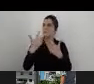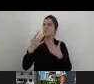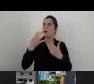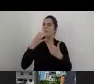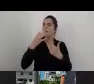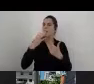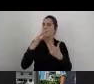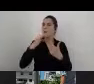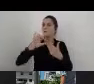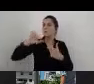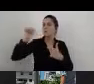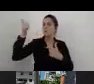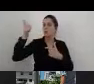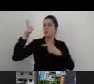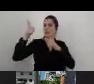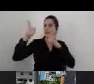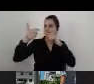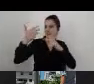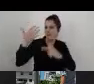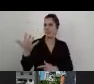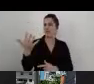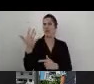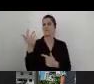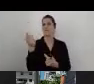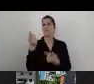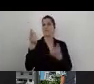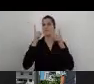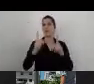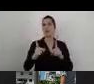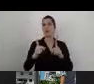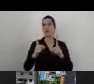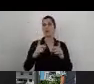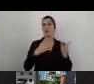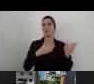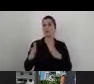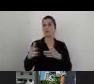settled and to prioritize it all the time, it's very dynamic.